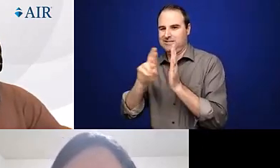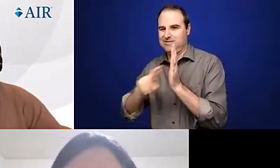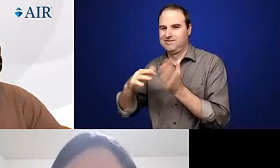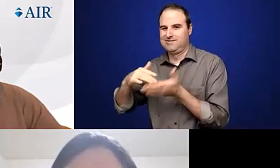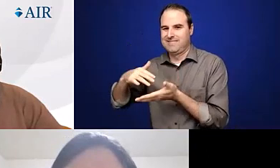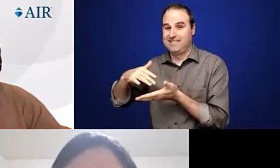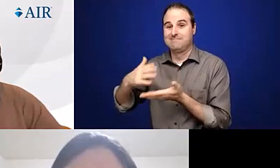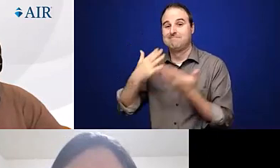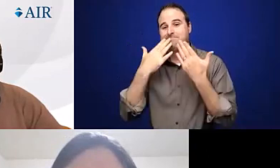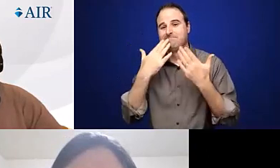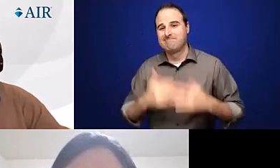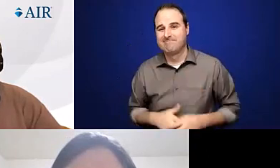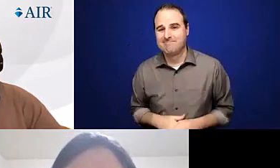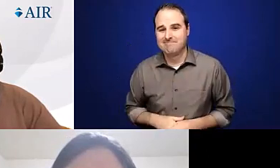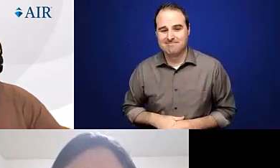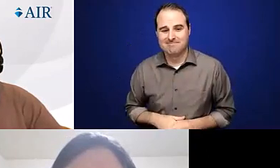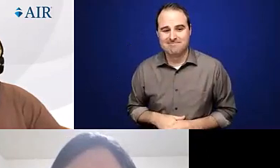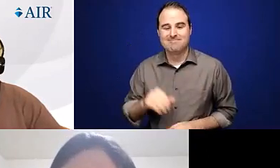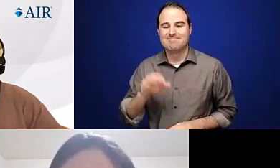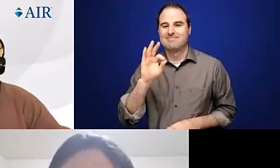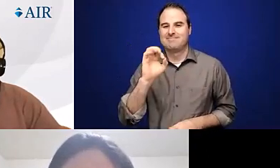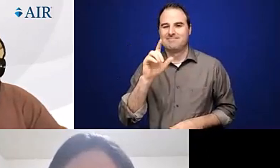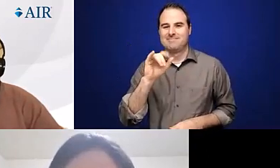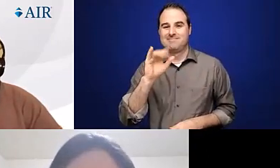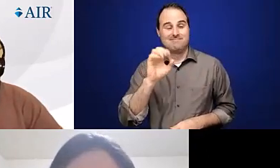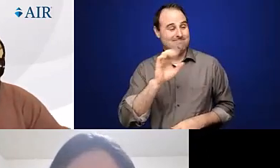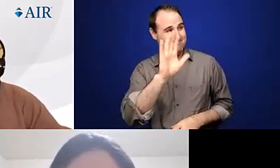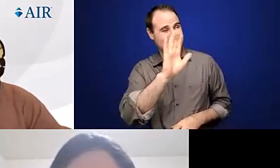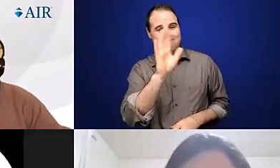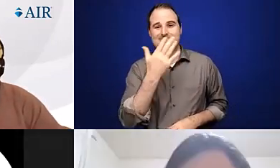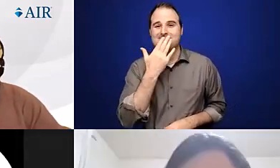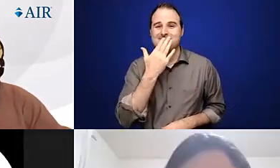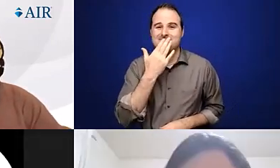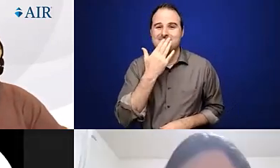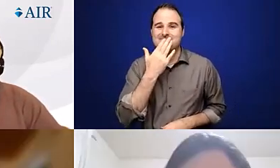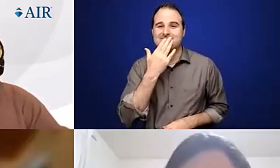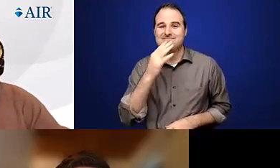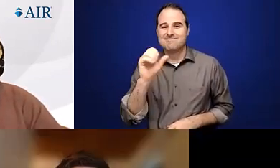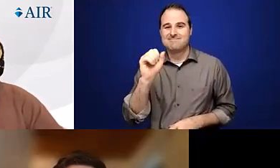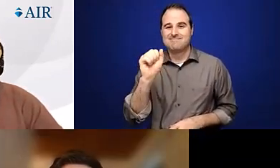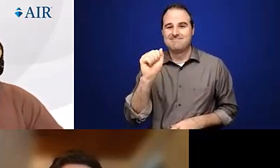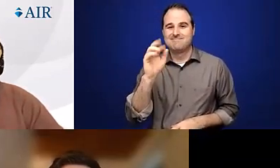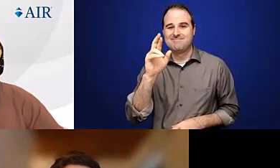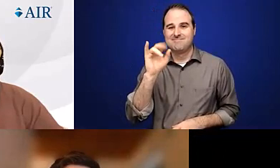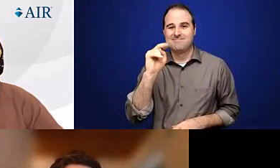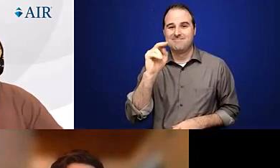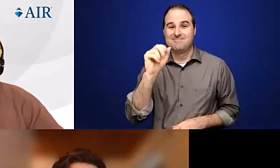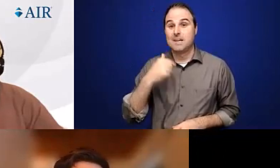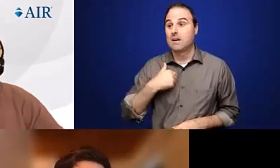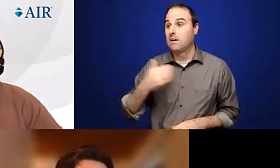Thank you so much, Sabrina. I'd like to invite Scott and Ana back on camera--